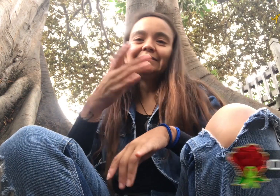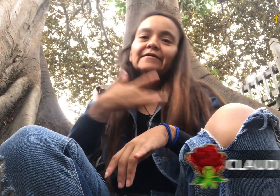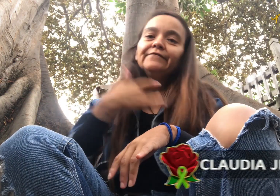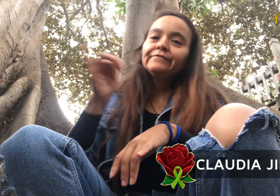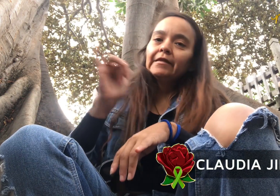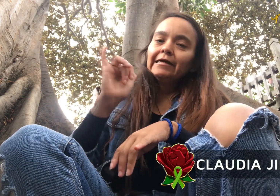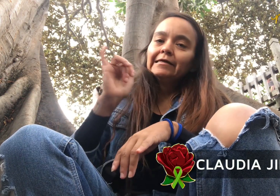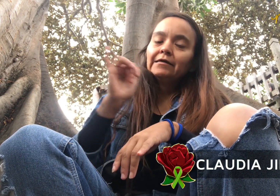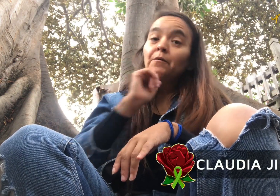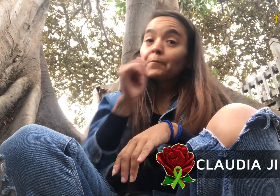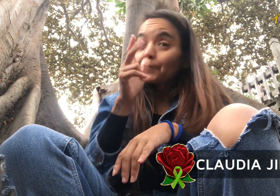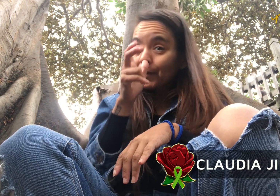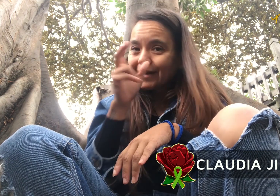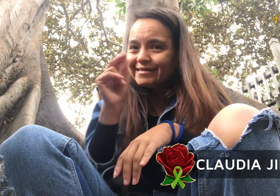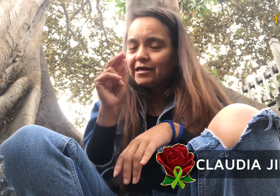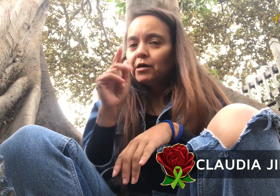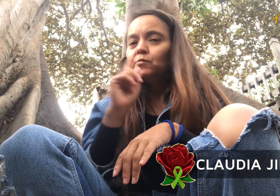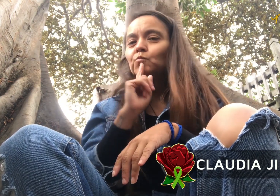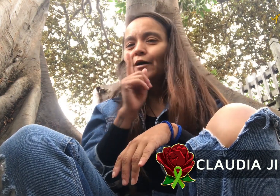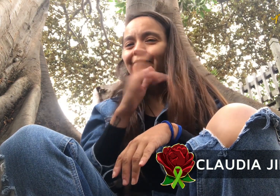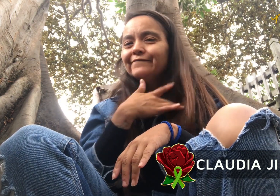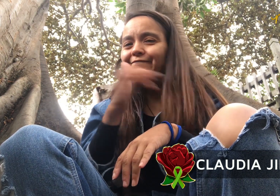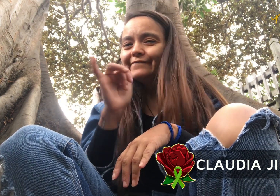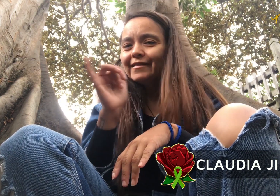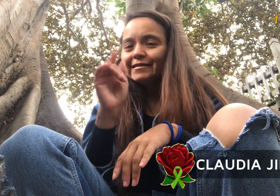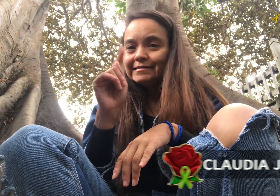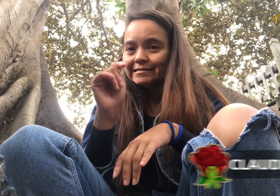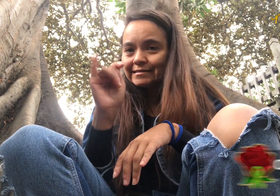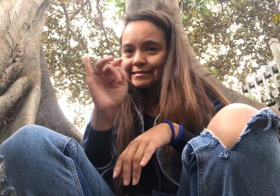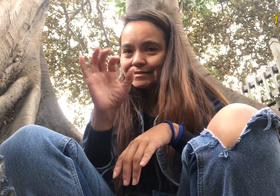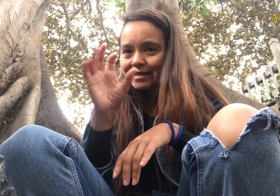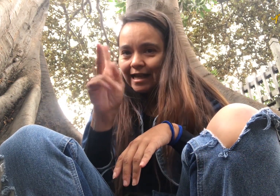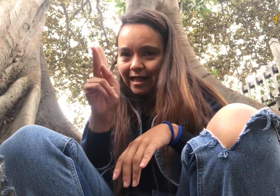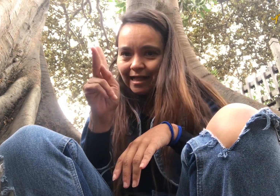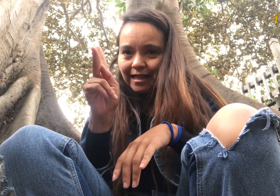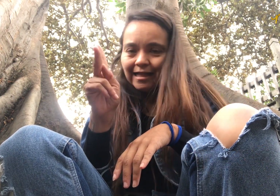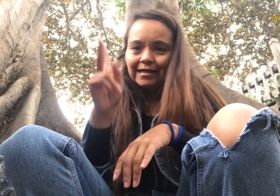It doesn't feel just like a bug. It feels more like a tick.